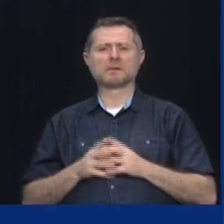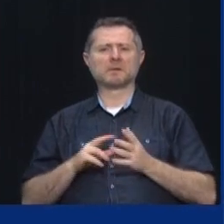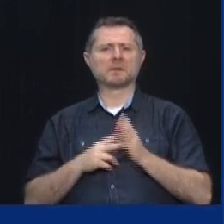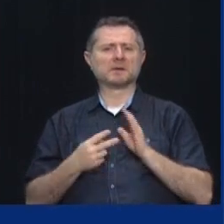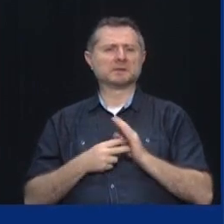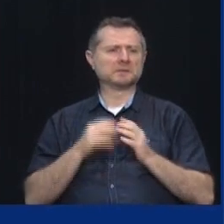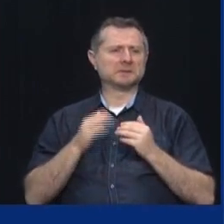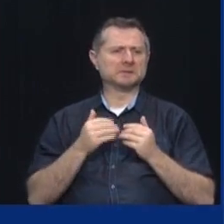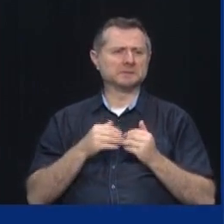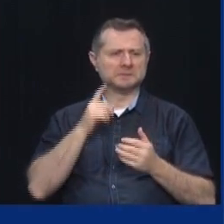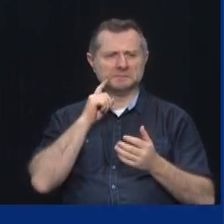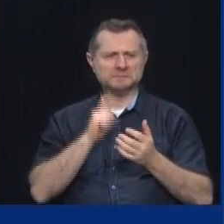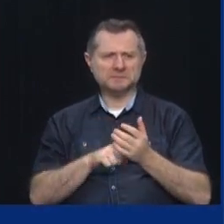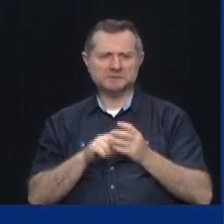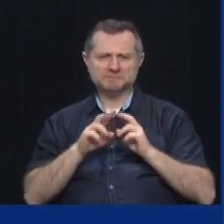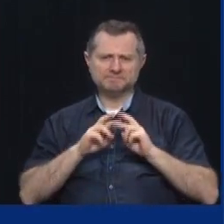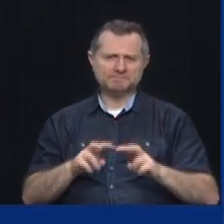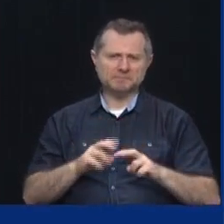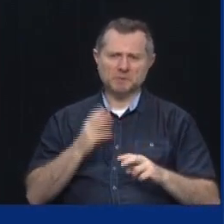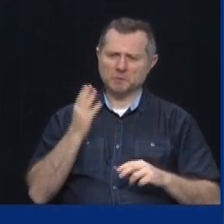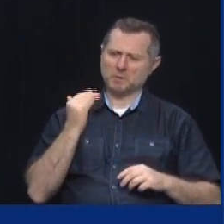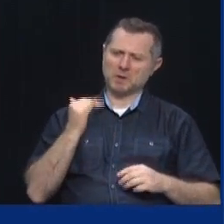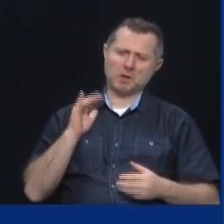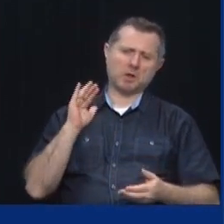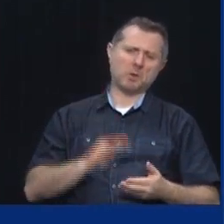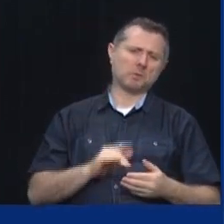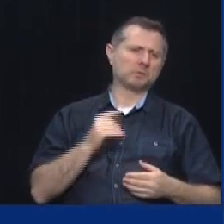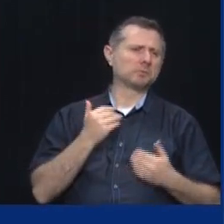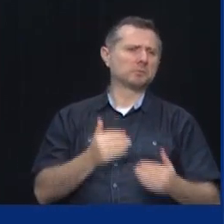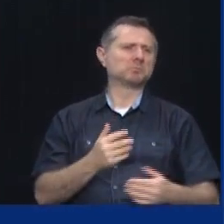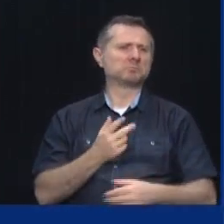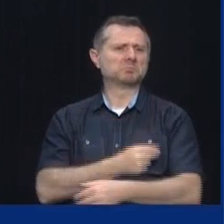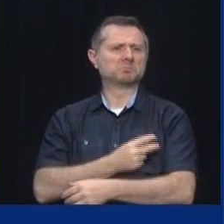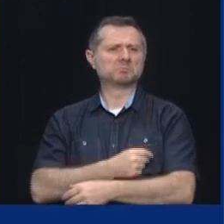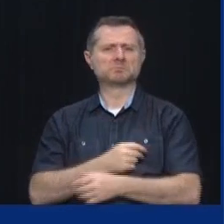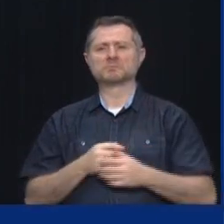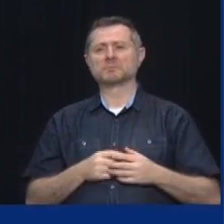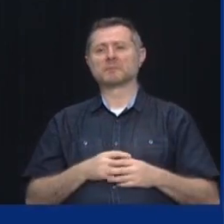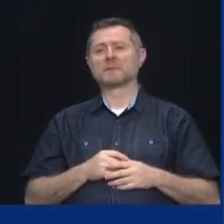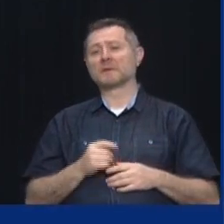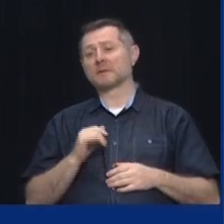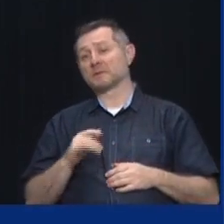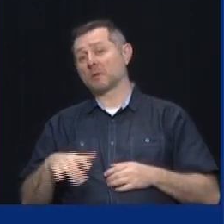THEY REALLY HAVE A MUCH LOWER VACCINATION RATE THAN THE REST OF THE STATE.